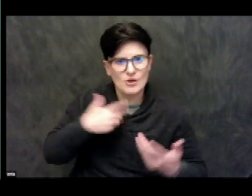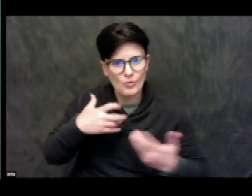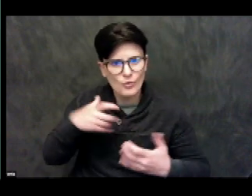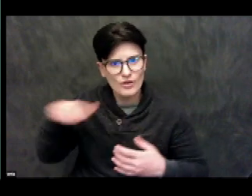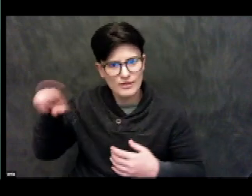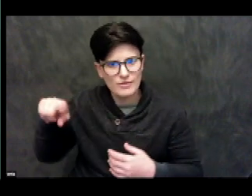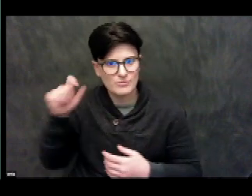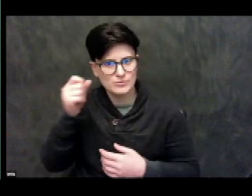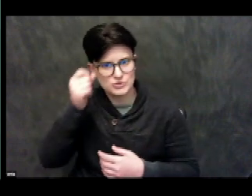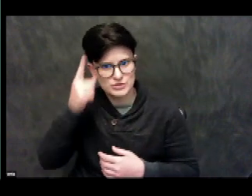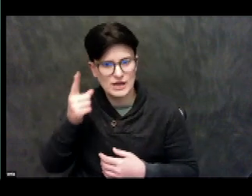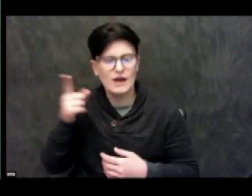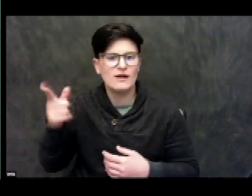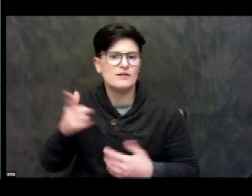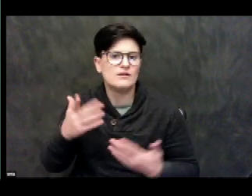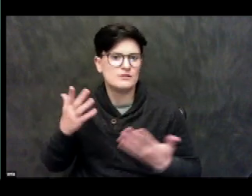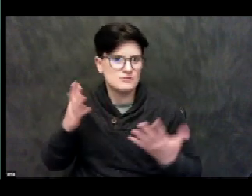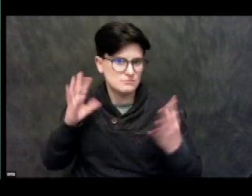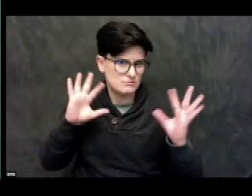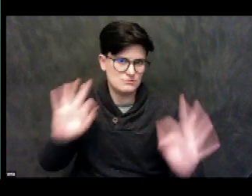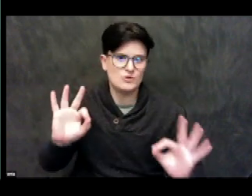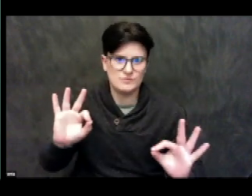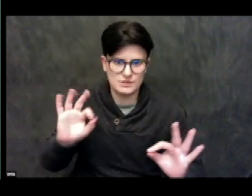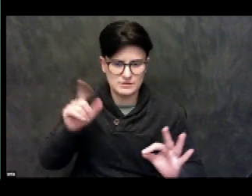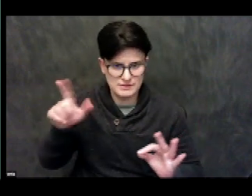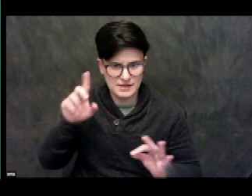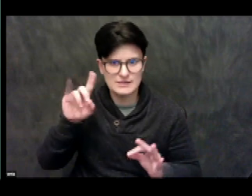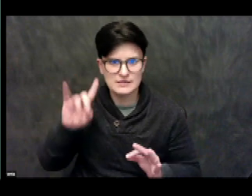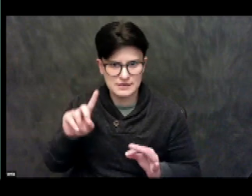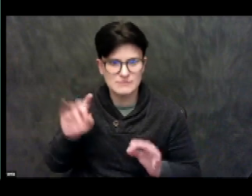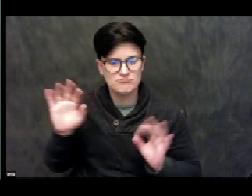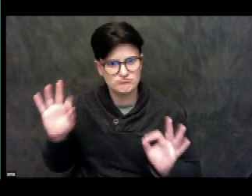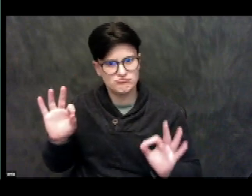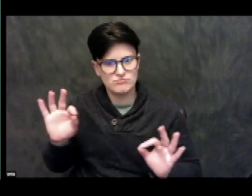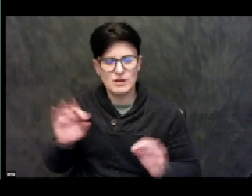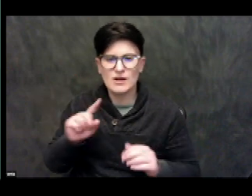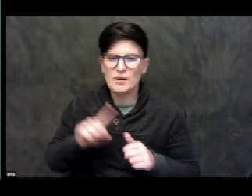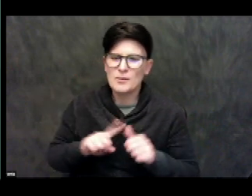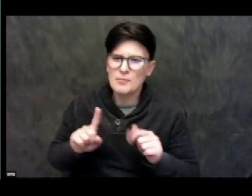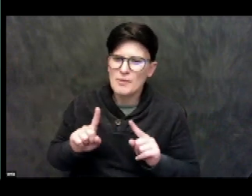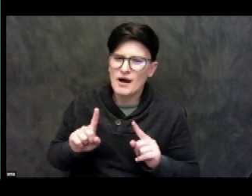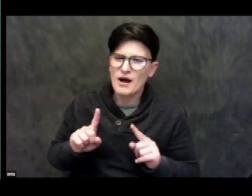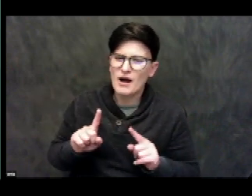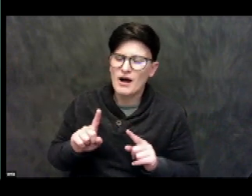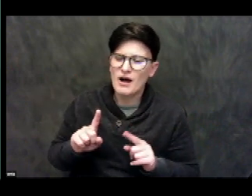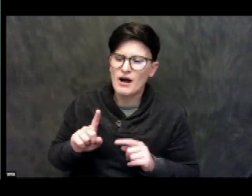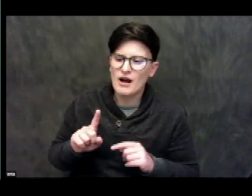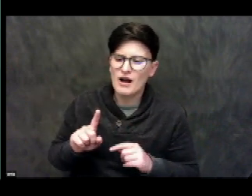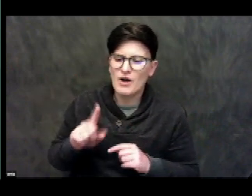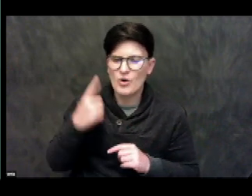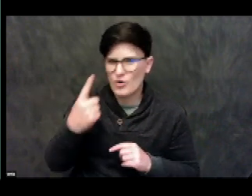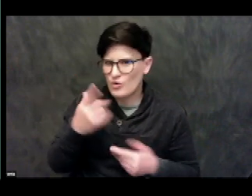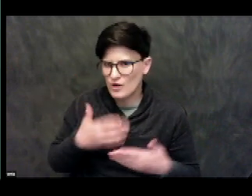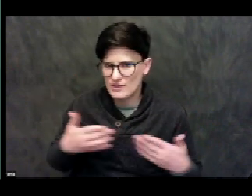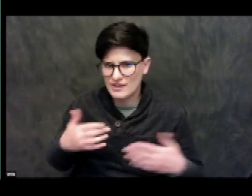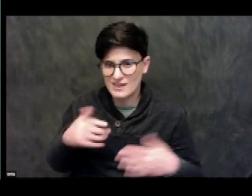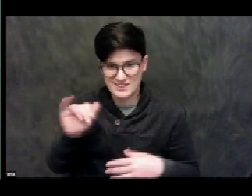And one of the things though, because like I said, that we